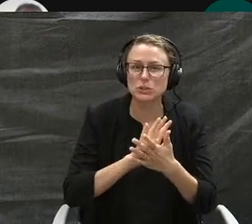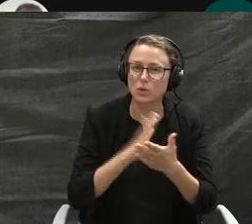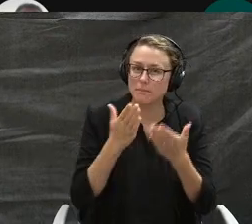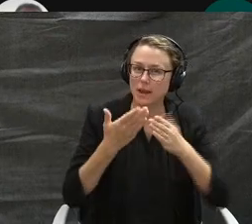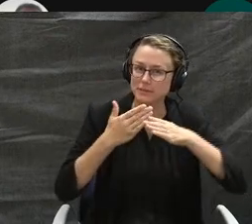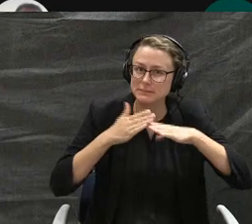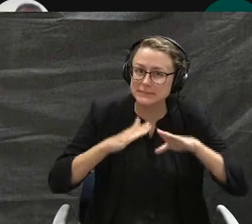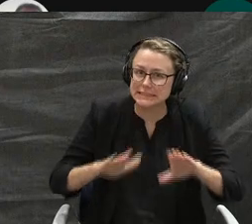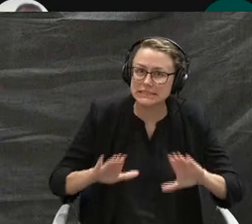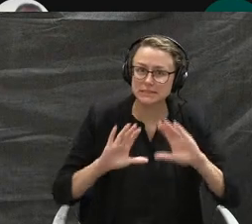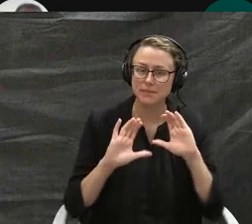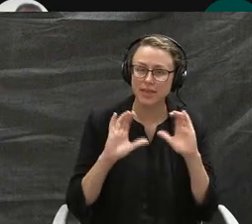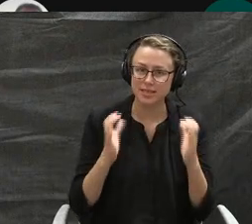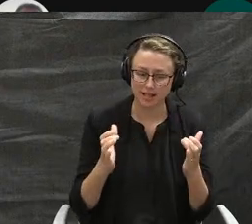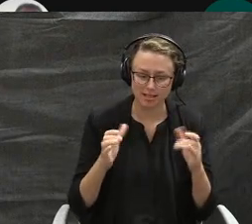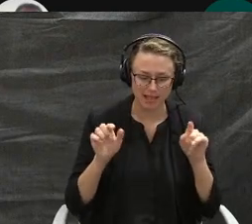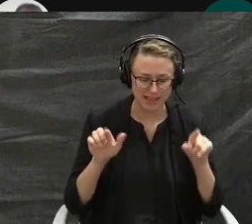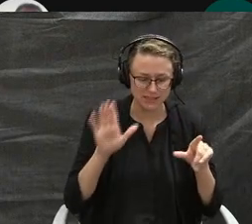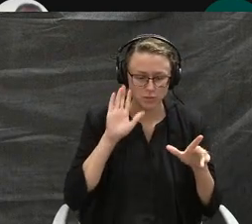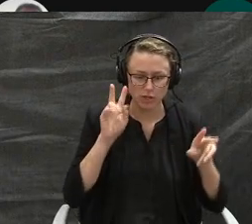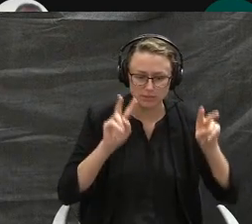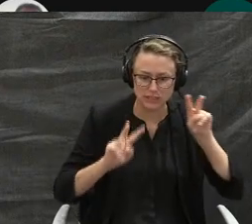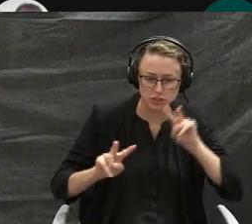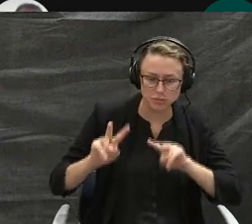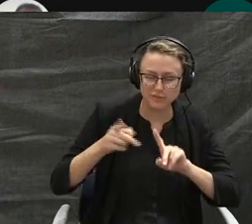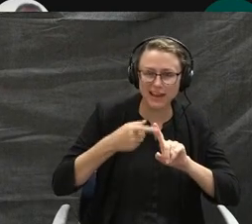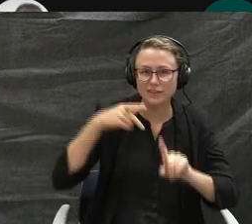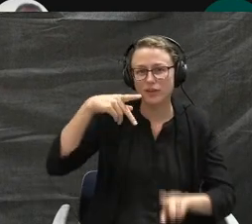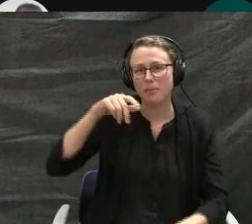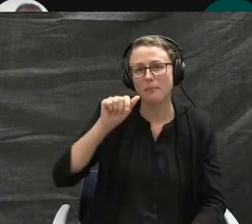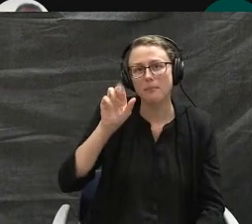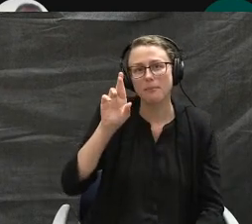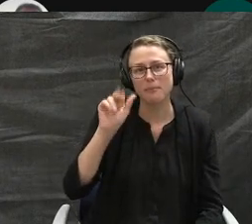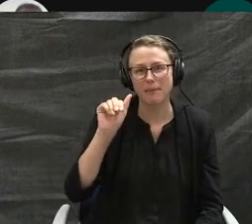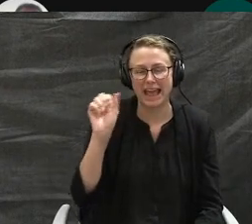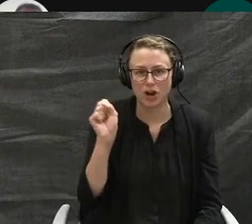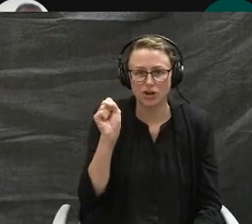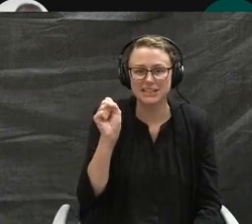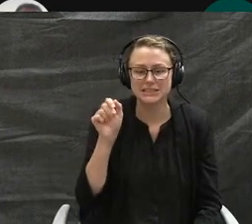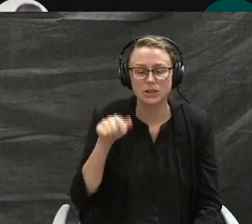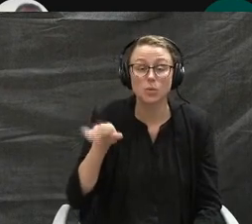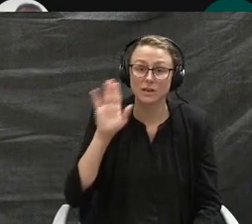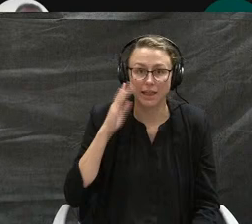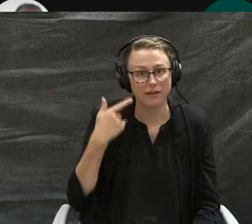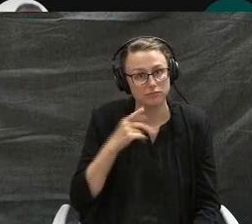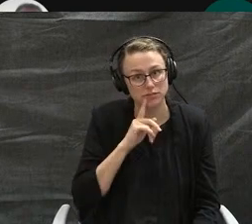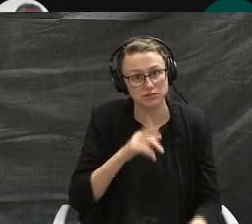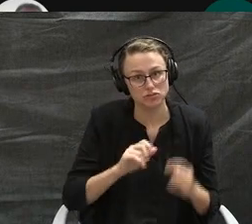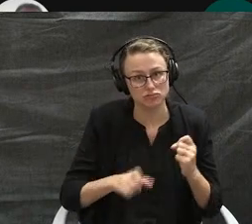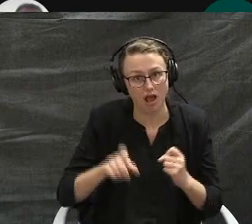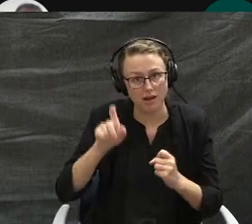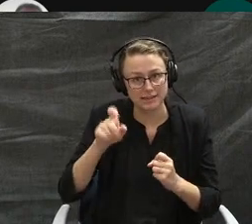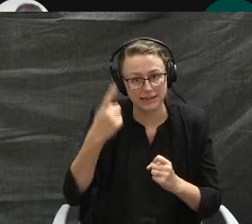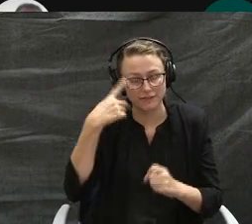supervised by Peres that we have a great need for Peres and I had read in the plan that we can probably do some shifting around